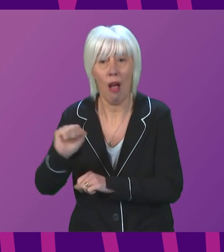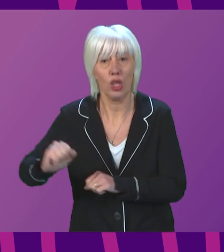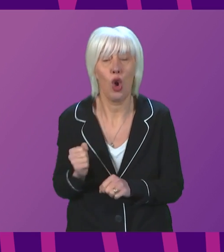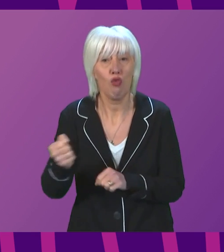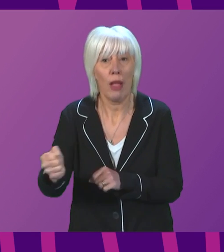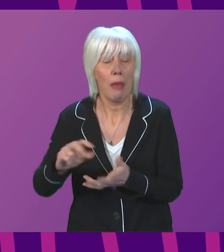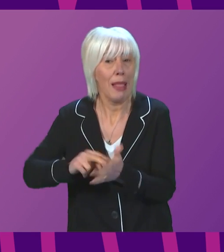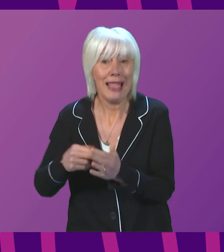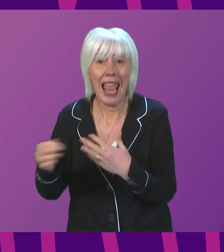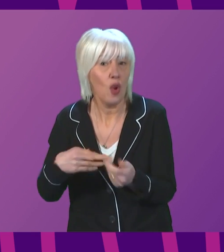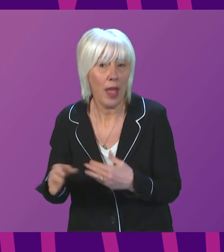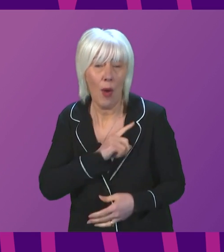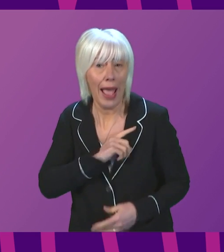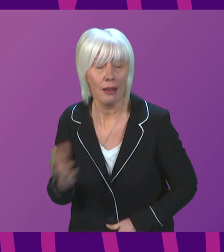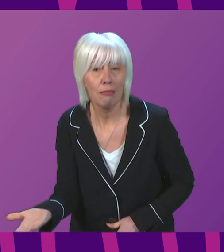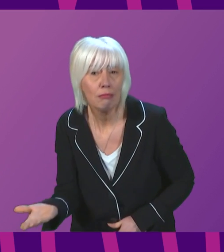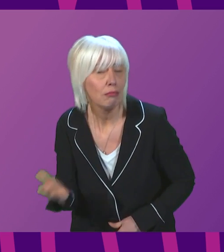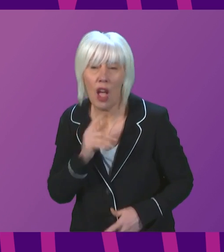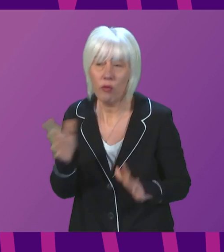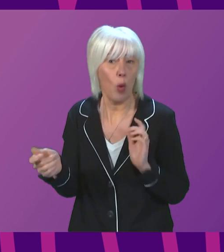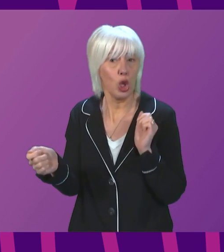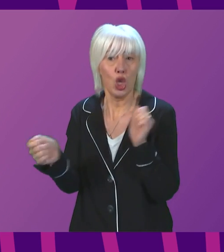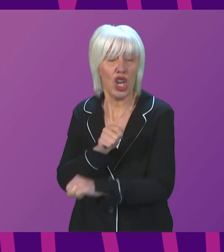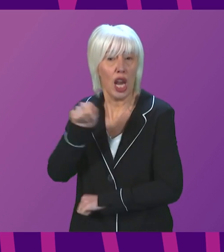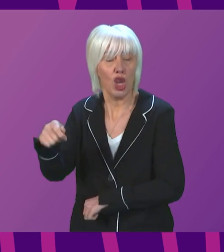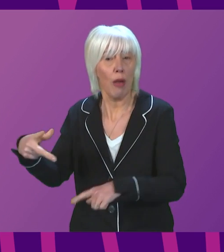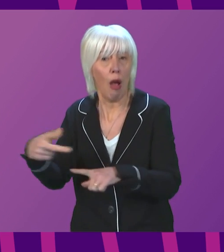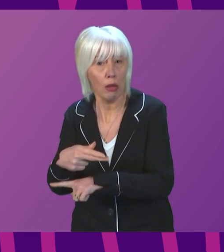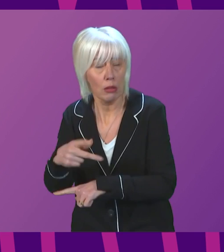If the First Minister will not change those cuts that are planned, will she at least guarantee